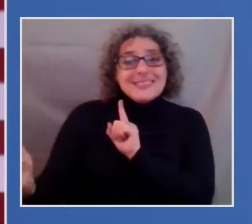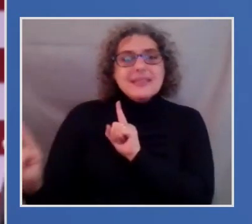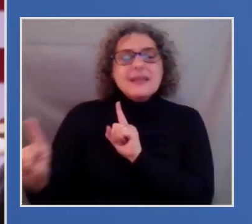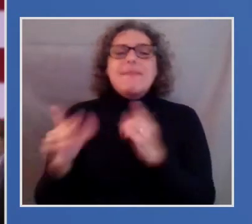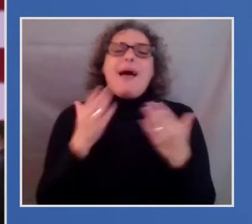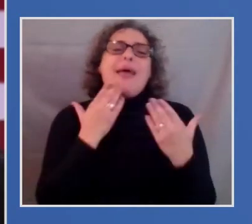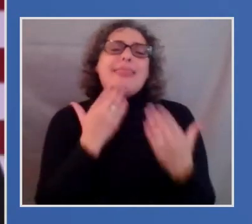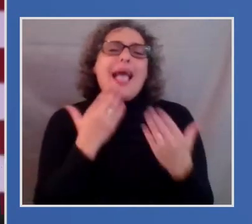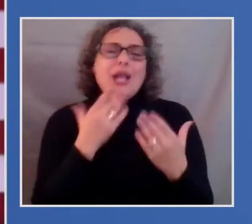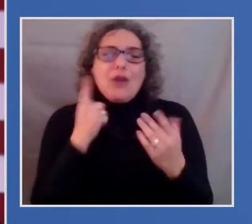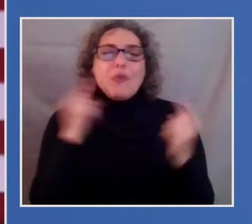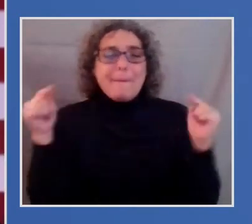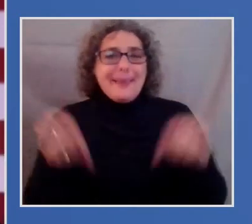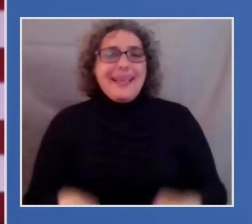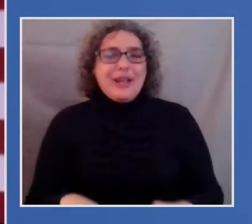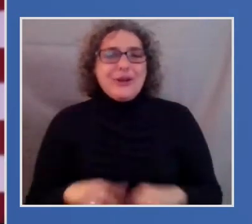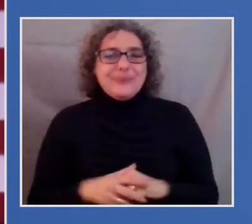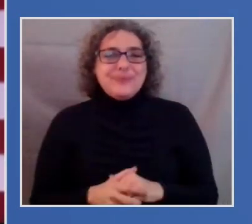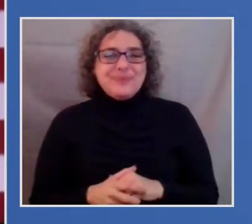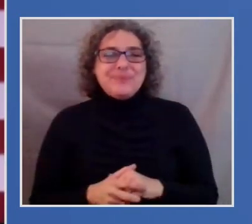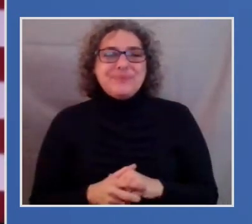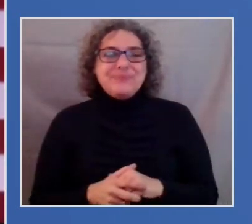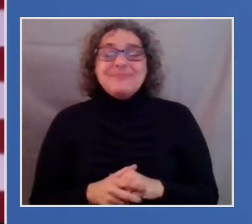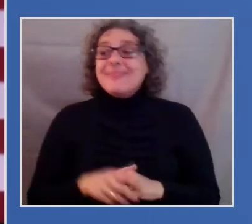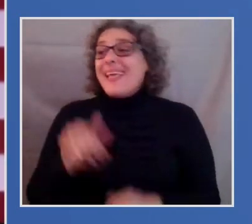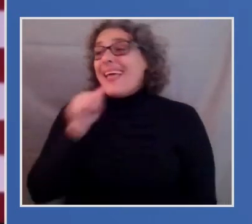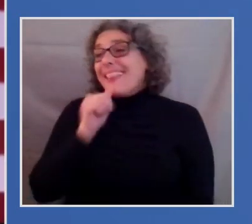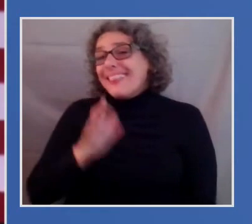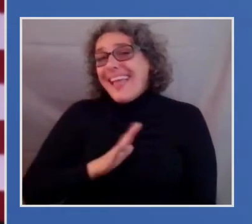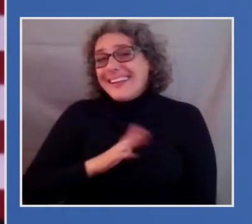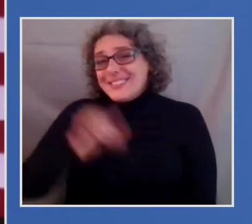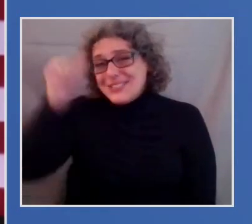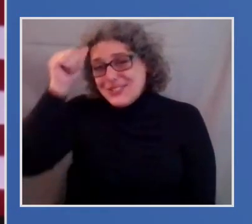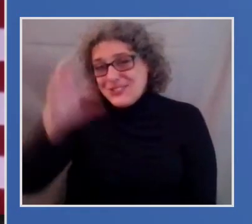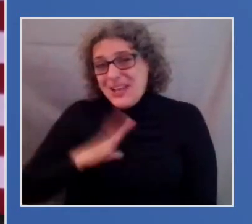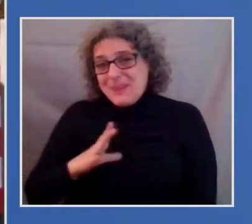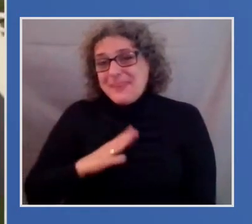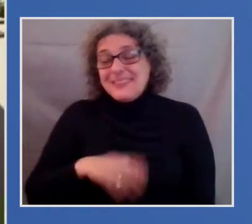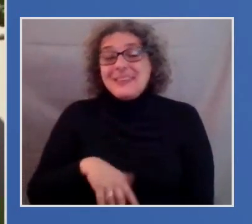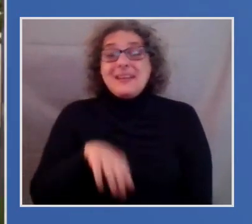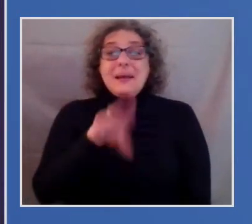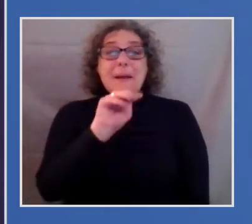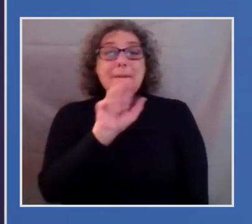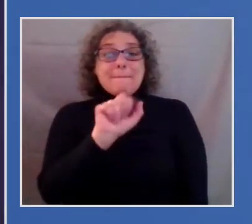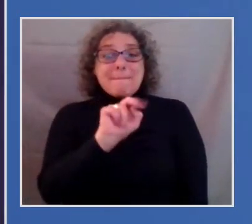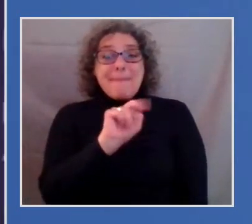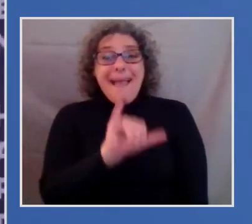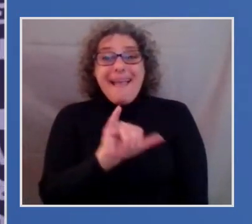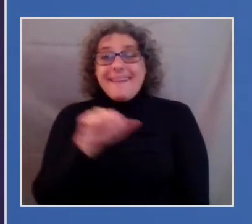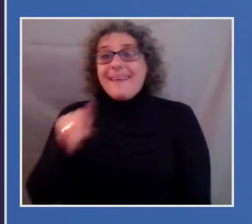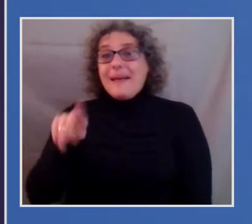BY THE WAY, MY ECONOMIC PLAN